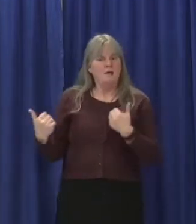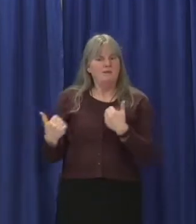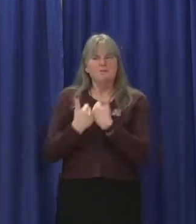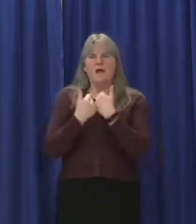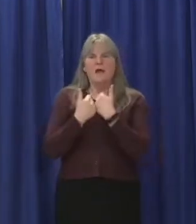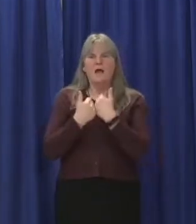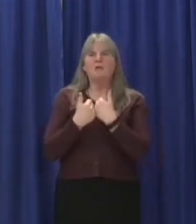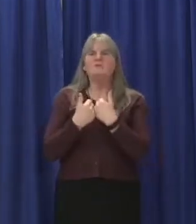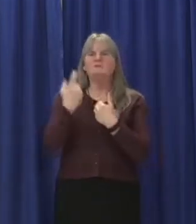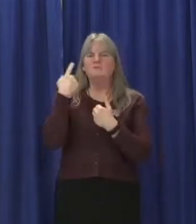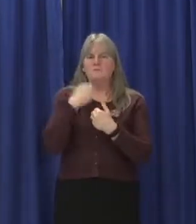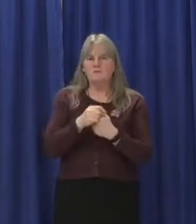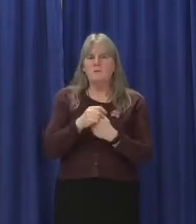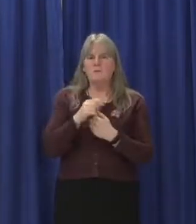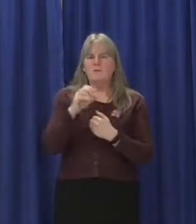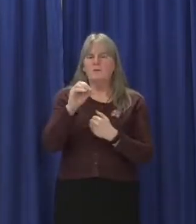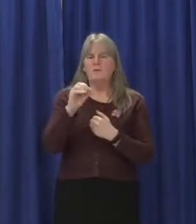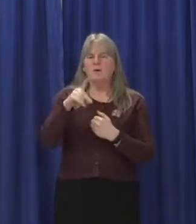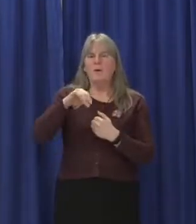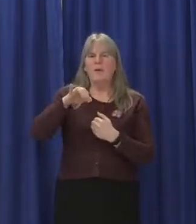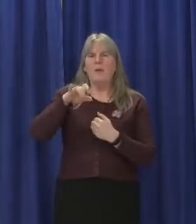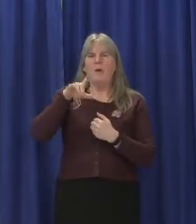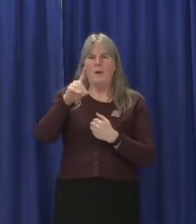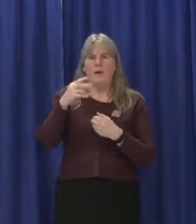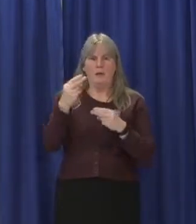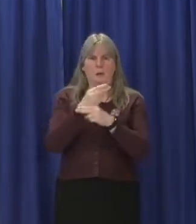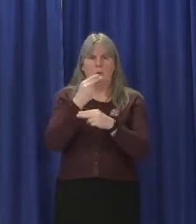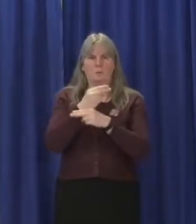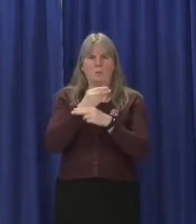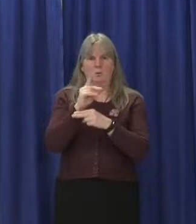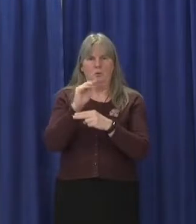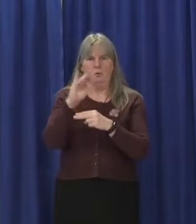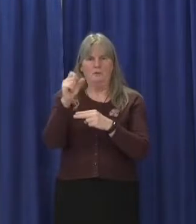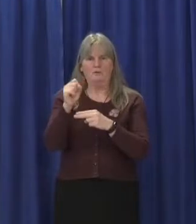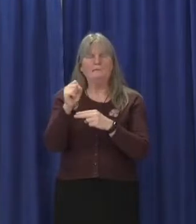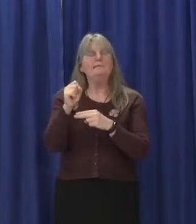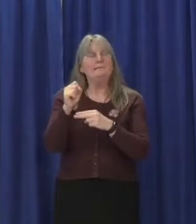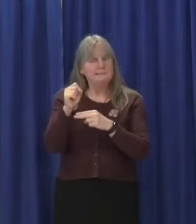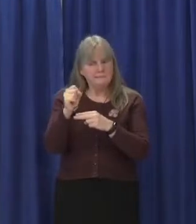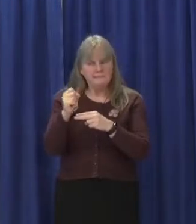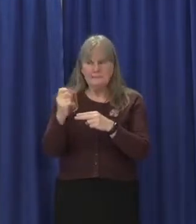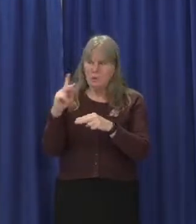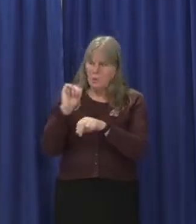territory and this is an area where we are working together to promote health and